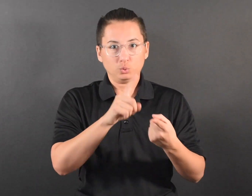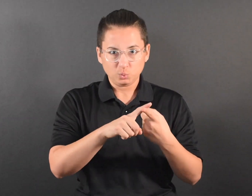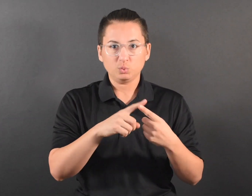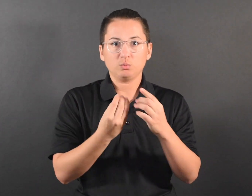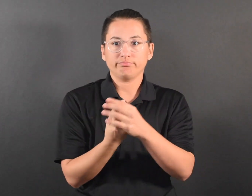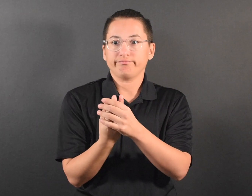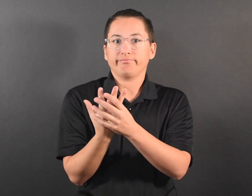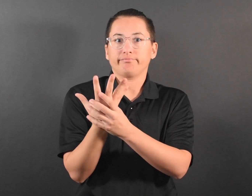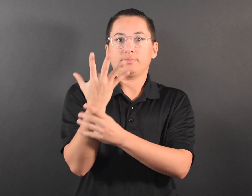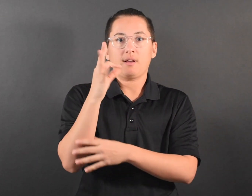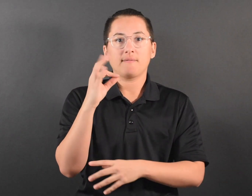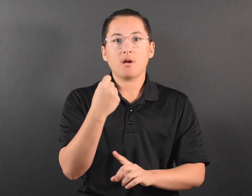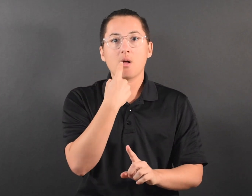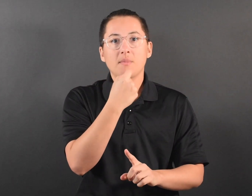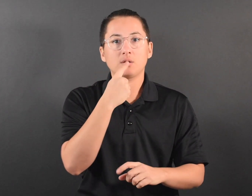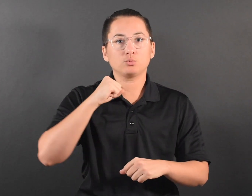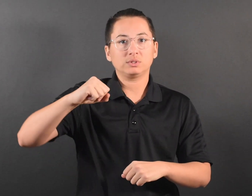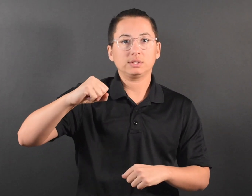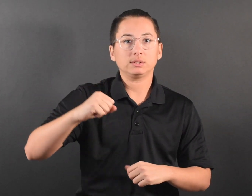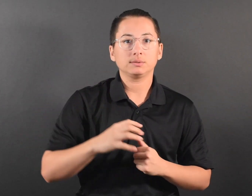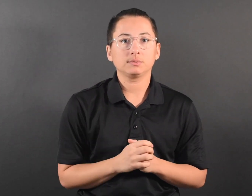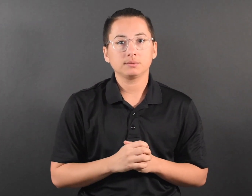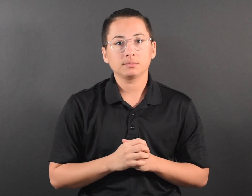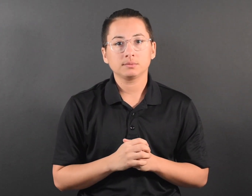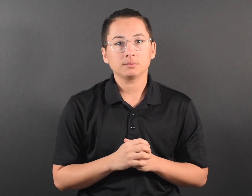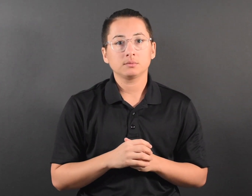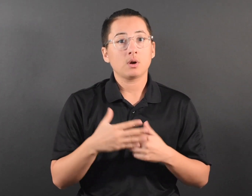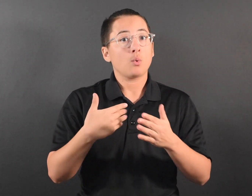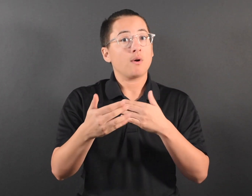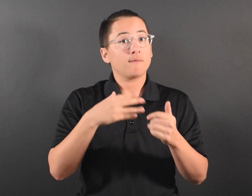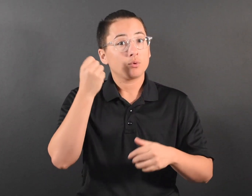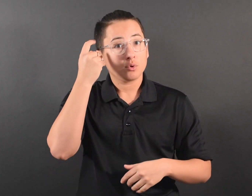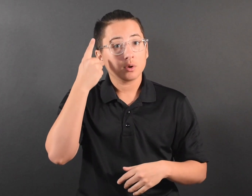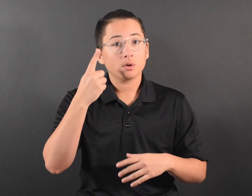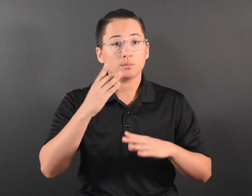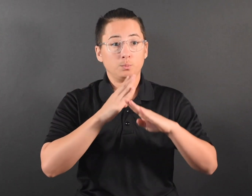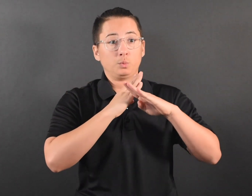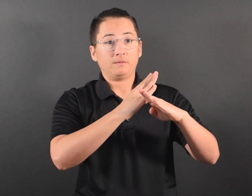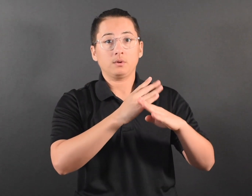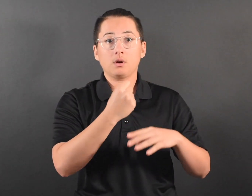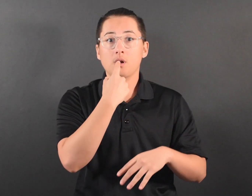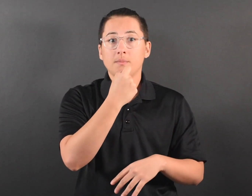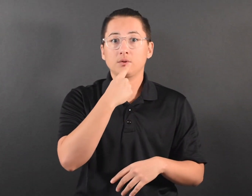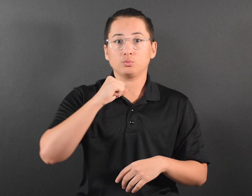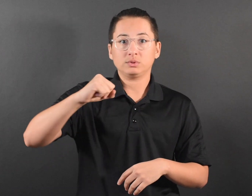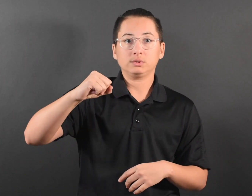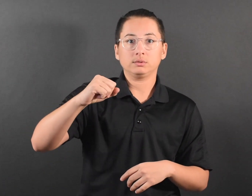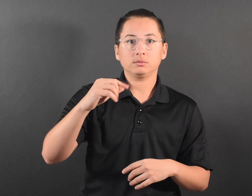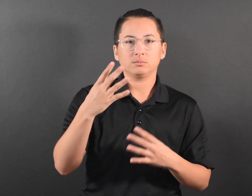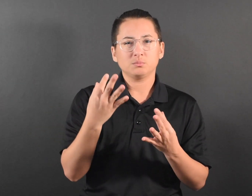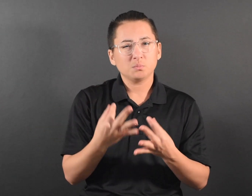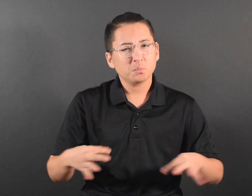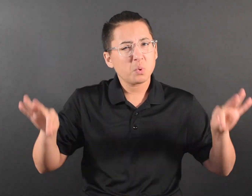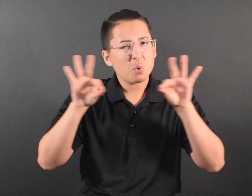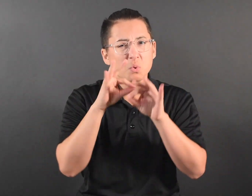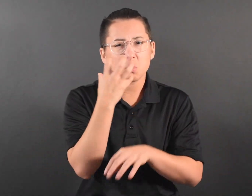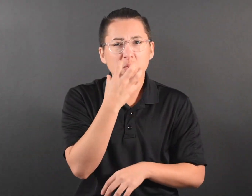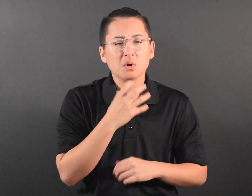of antibiotic resistance. However, preventing antibiotic resistance is extremely important.